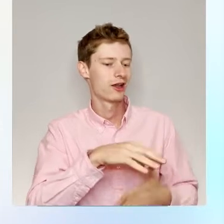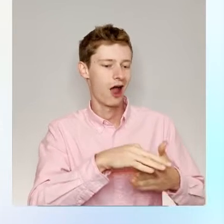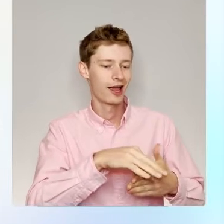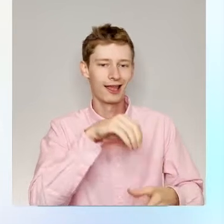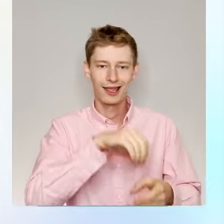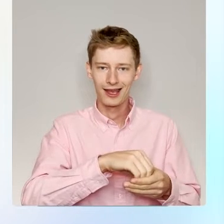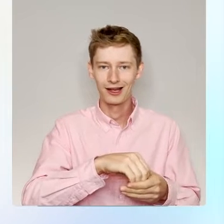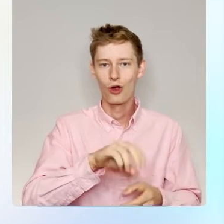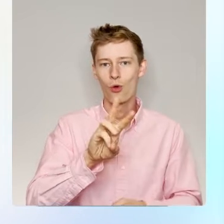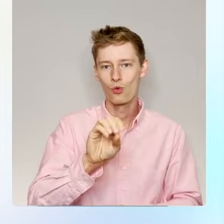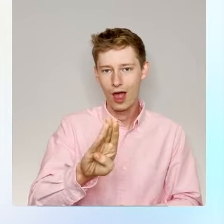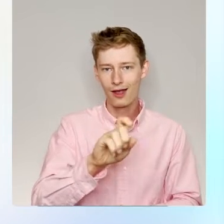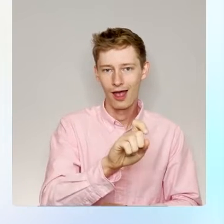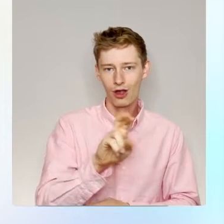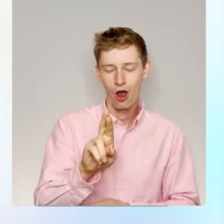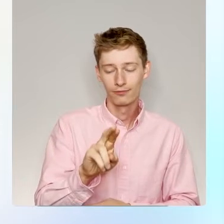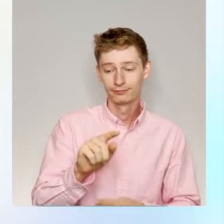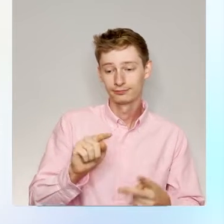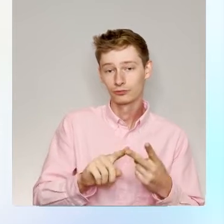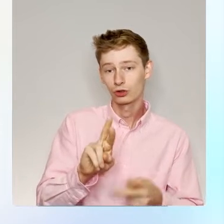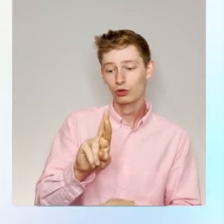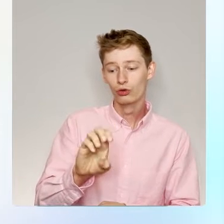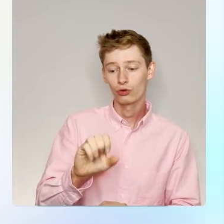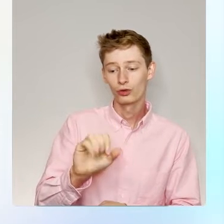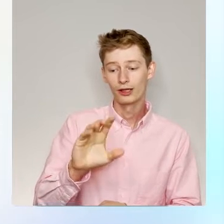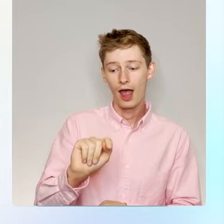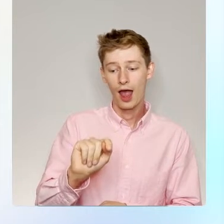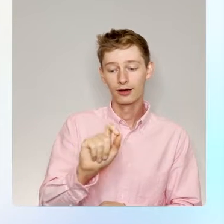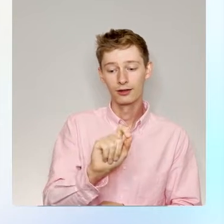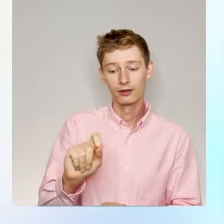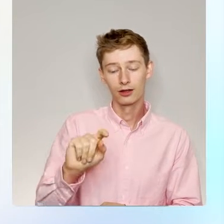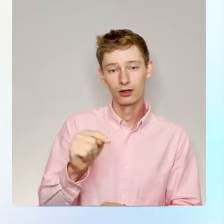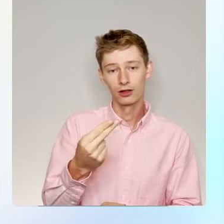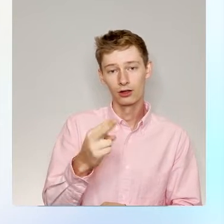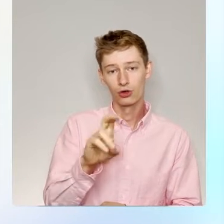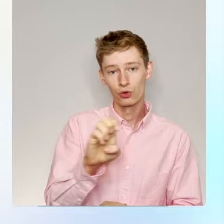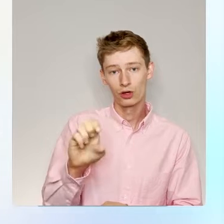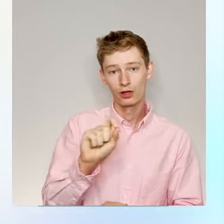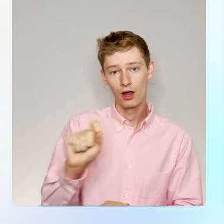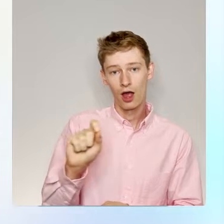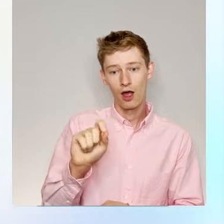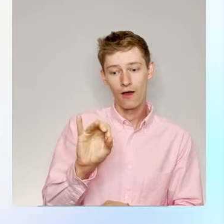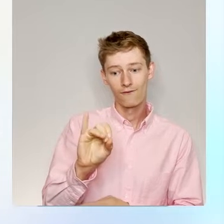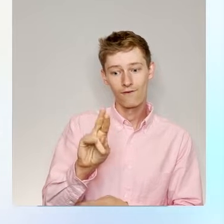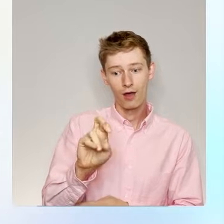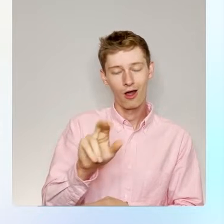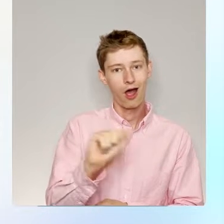which wraps Three.js as a React renderer, enabling developers to interface with Three.js through React components.